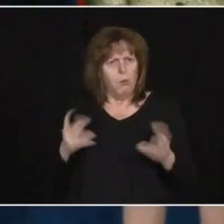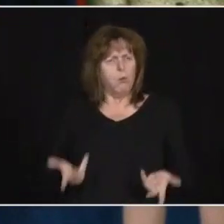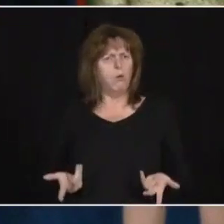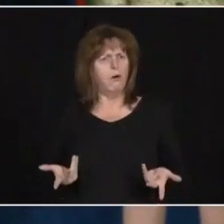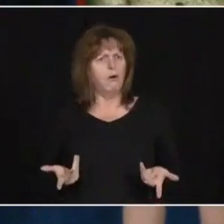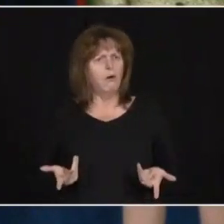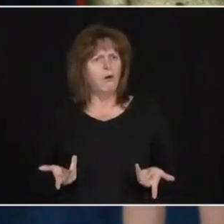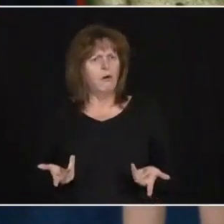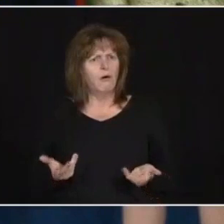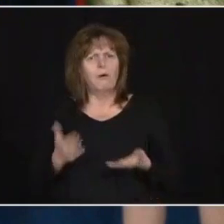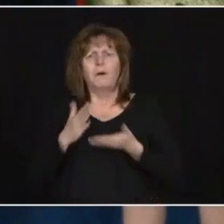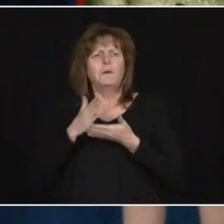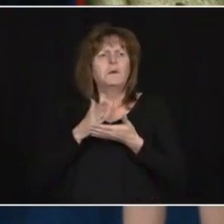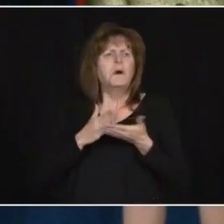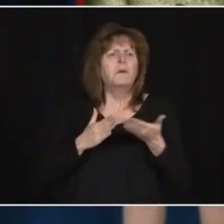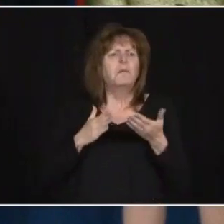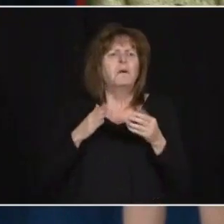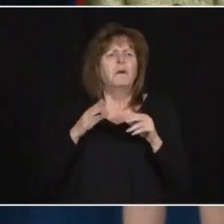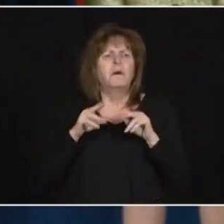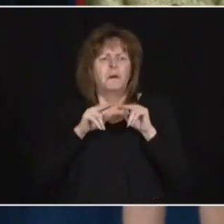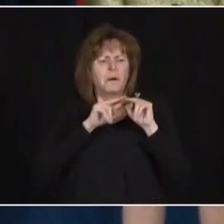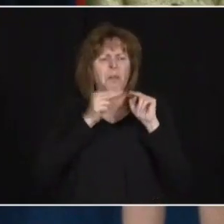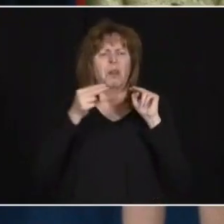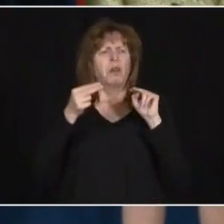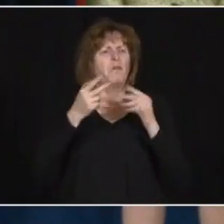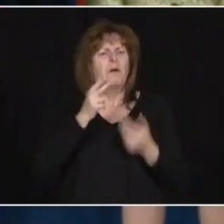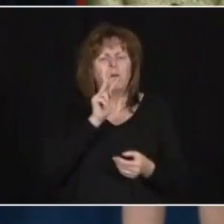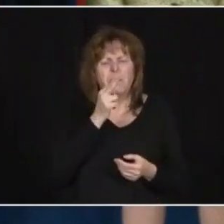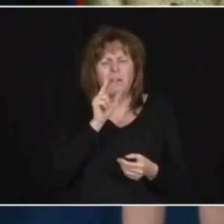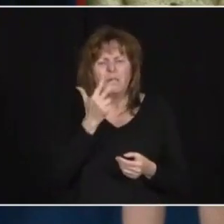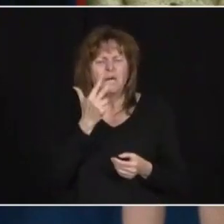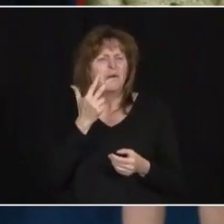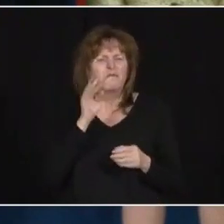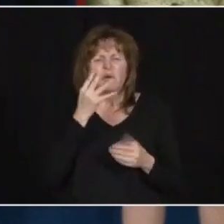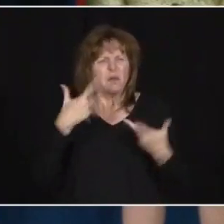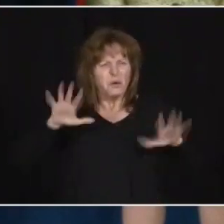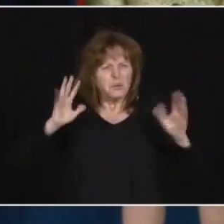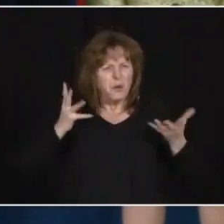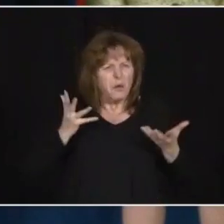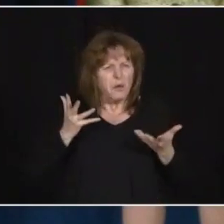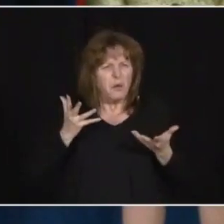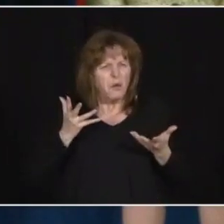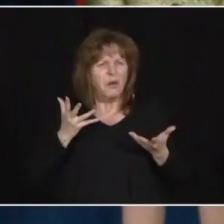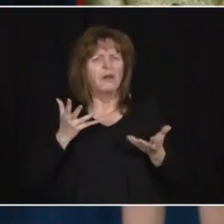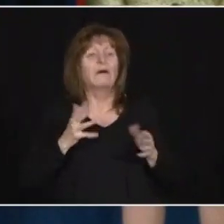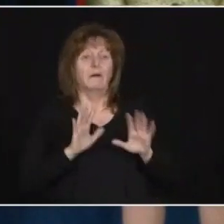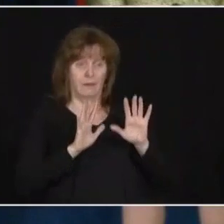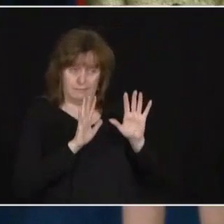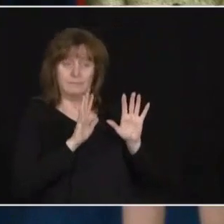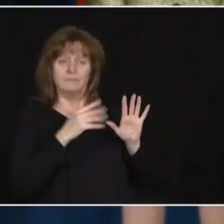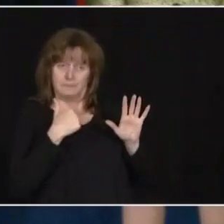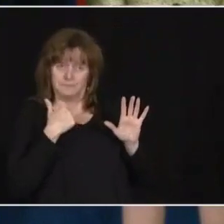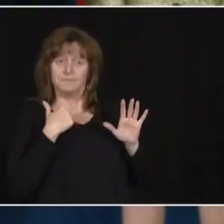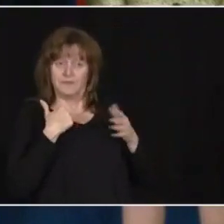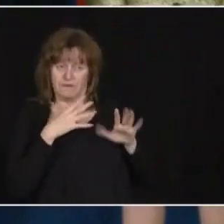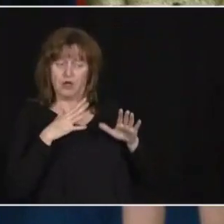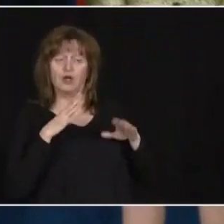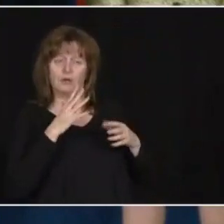couple of dollars off a month. I've had this conversation with the Finance Minister and I know he's in